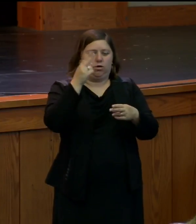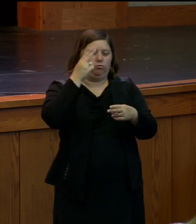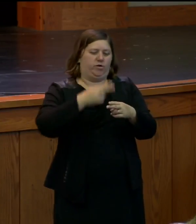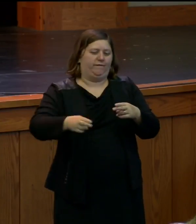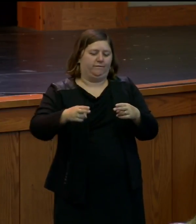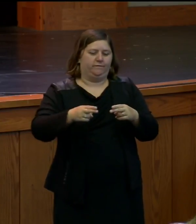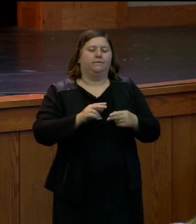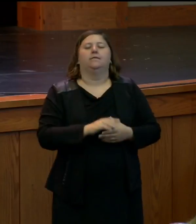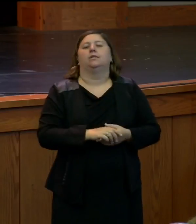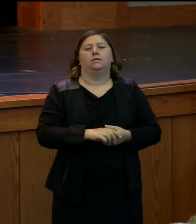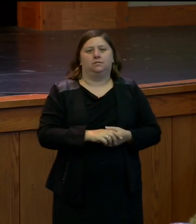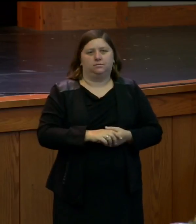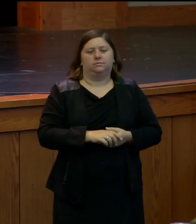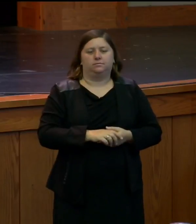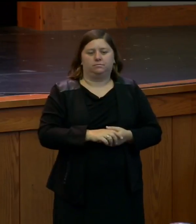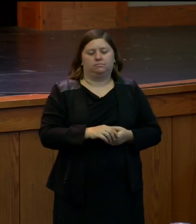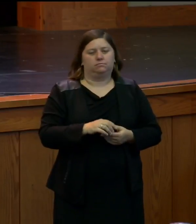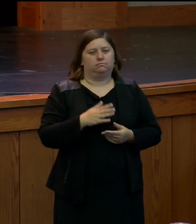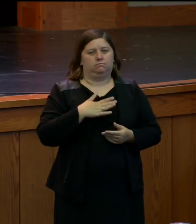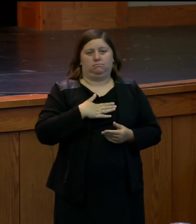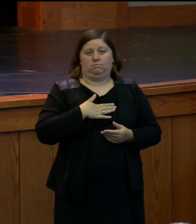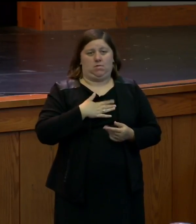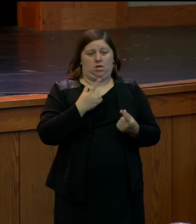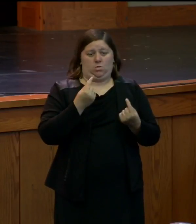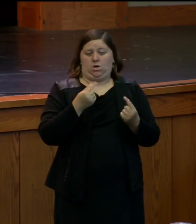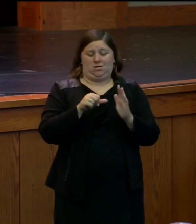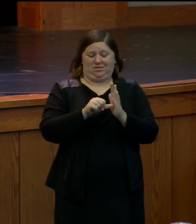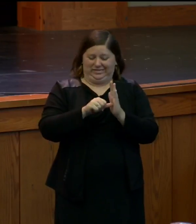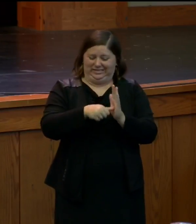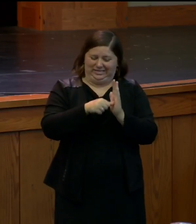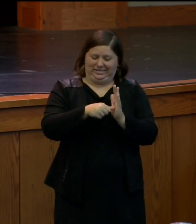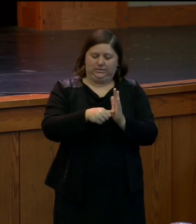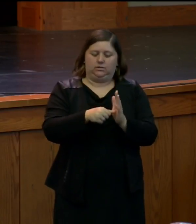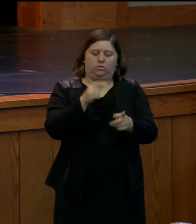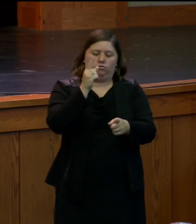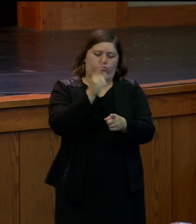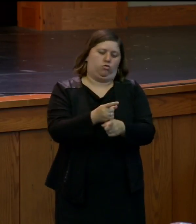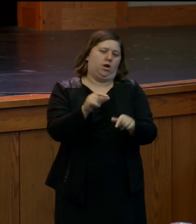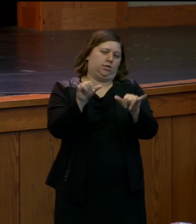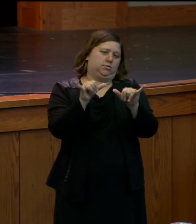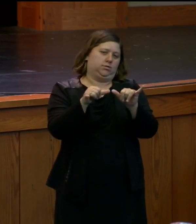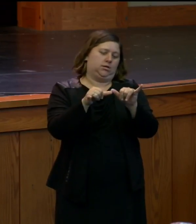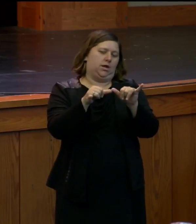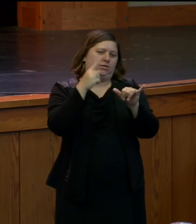I EMPHASIZED THE IMPORTANCE OF RIGHT-SIZING THE LEGISLATIVE